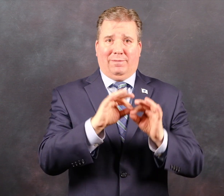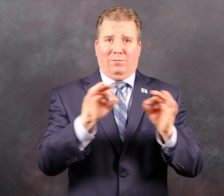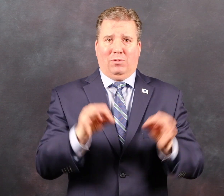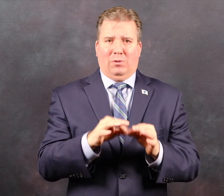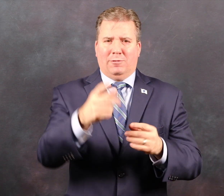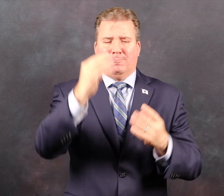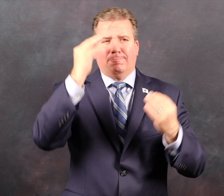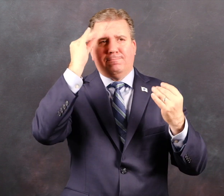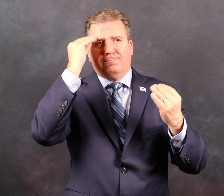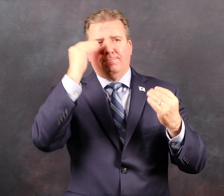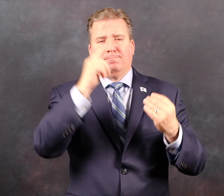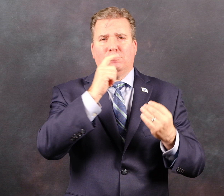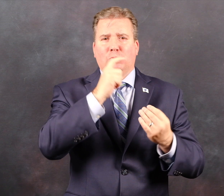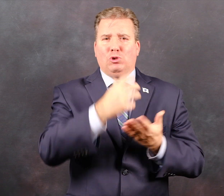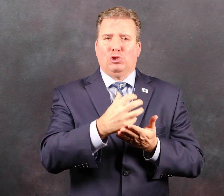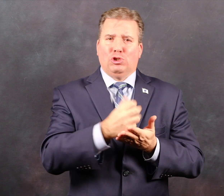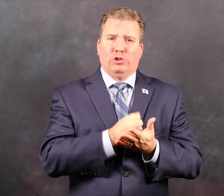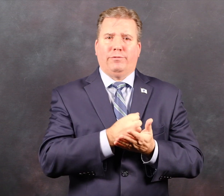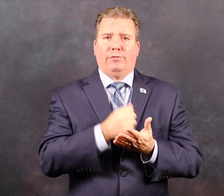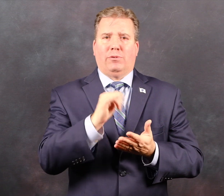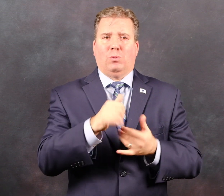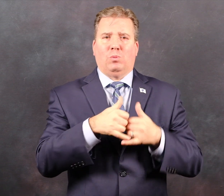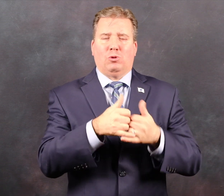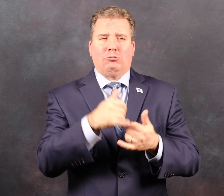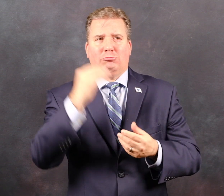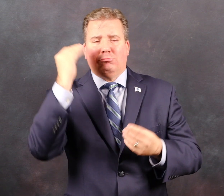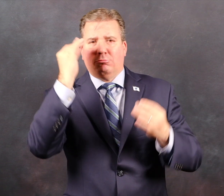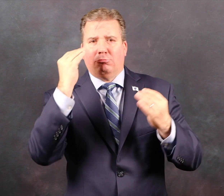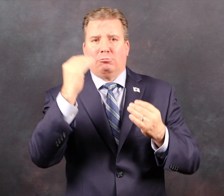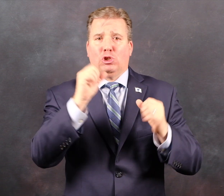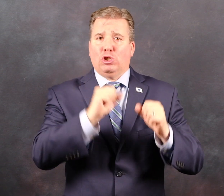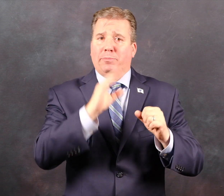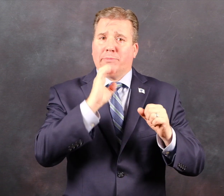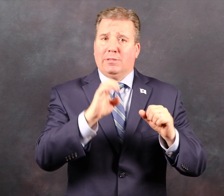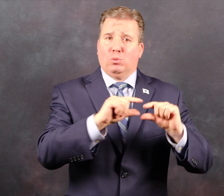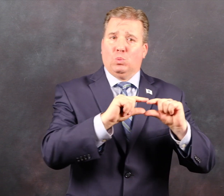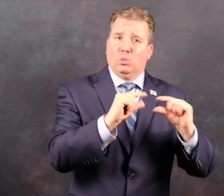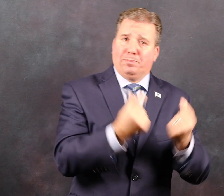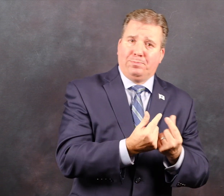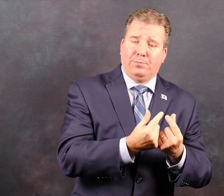In receiving the nomination form, consider who is deserving of recognition.